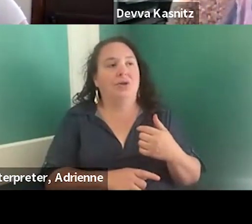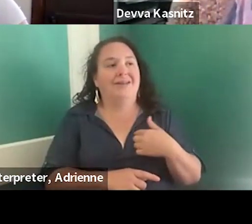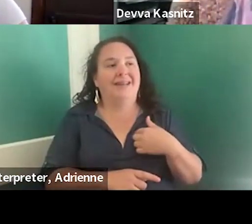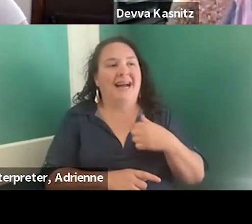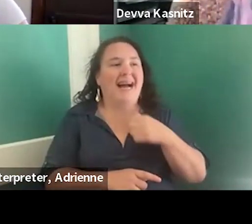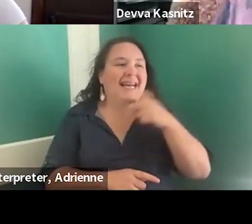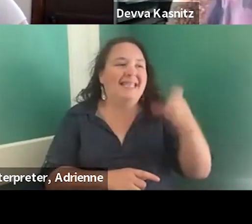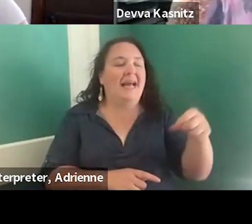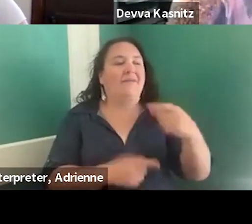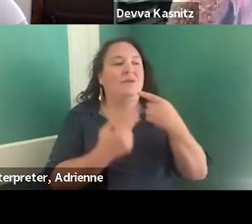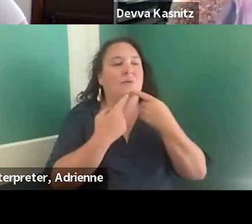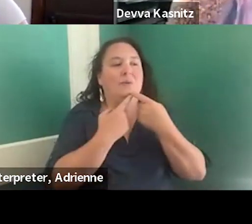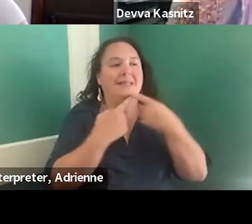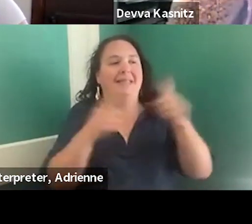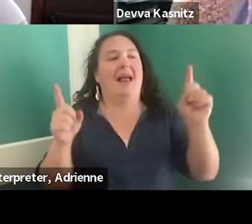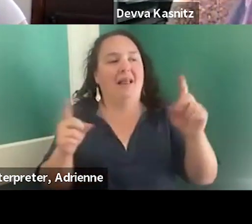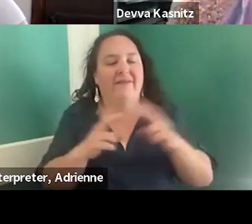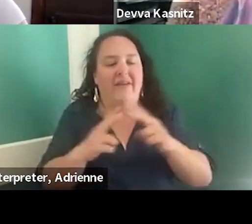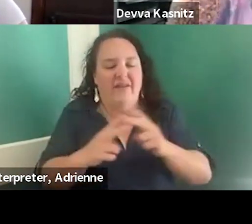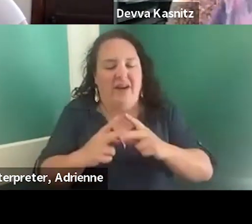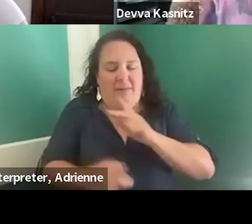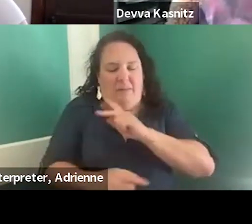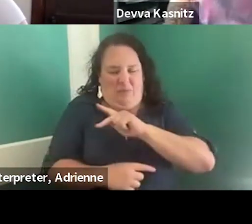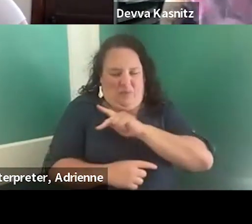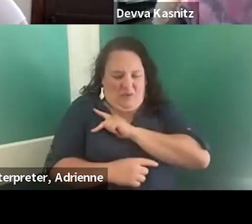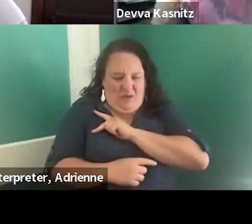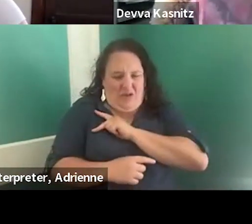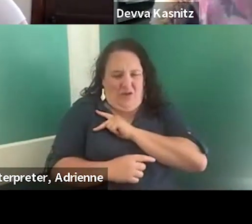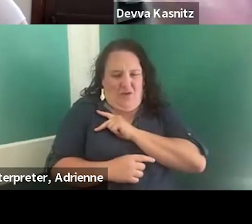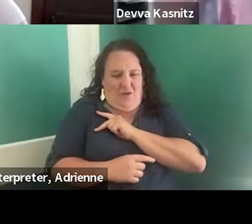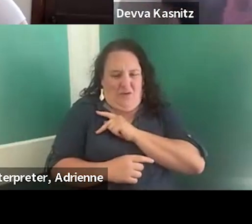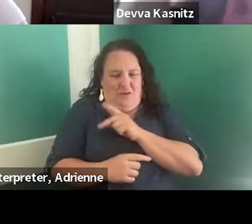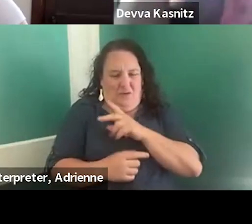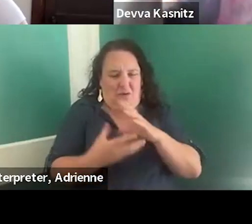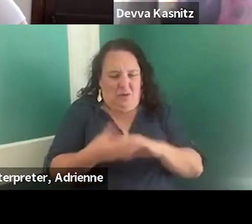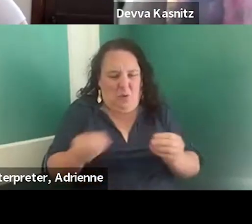to get traction on making something accessible.